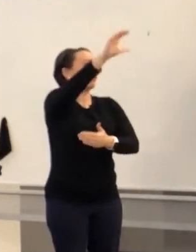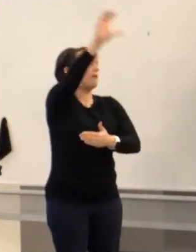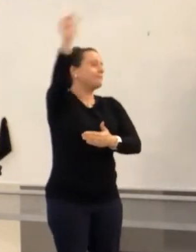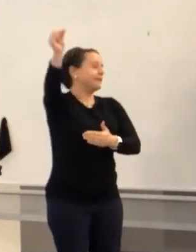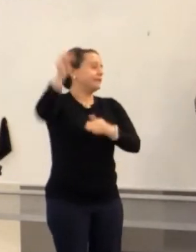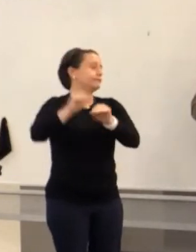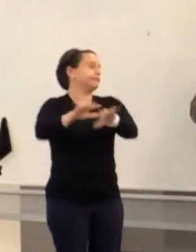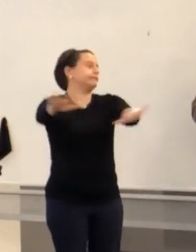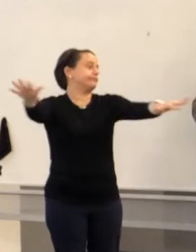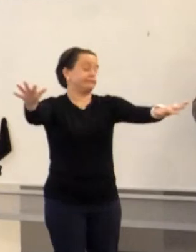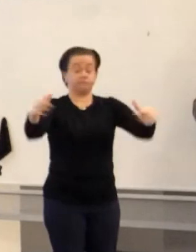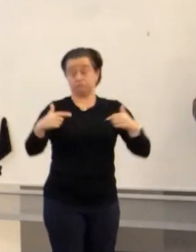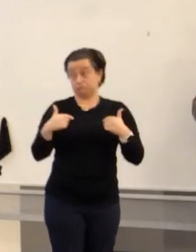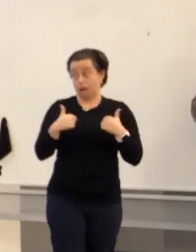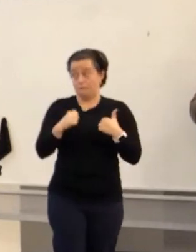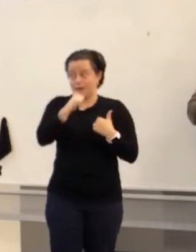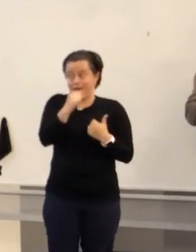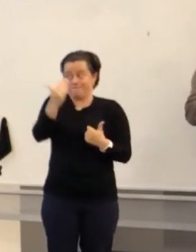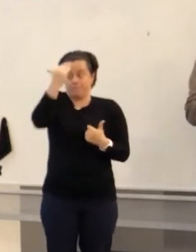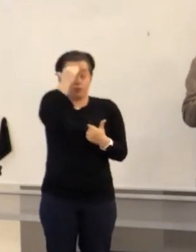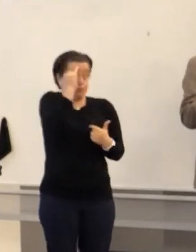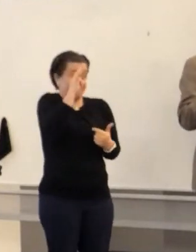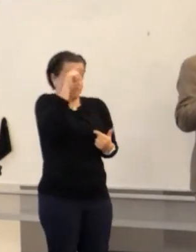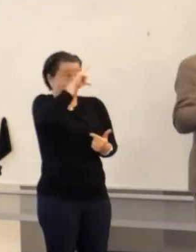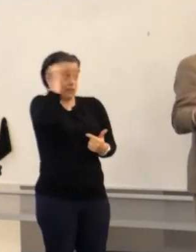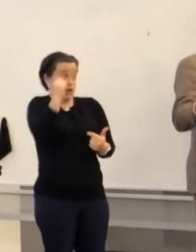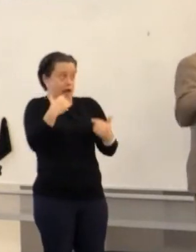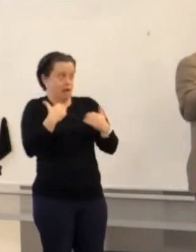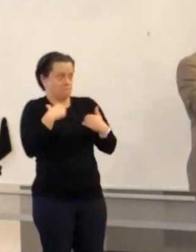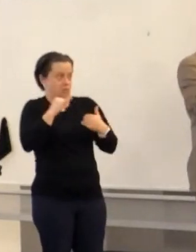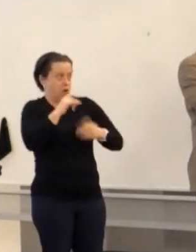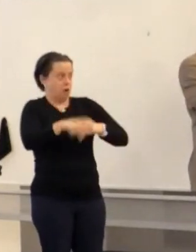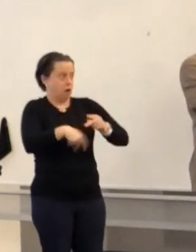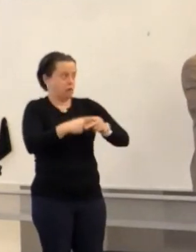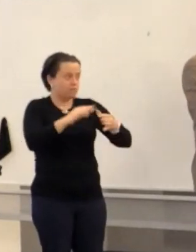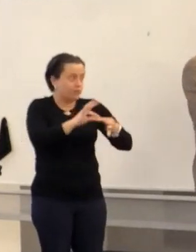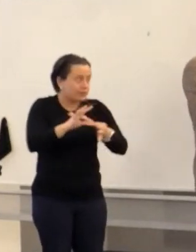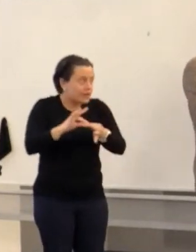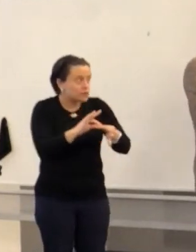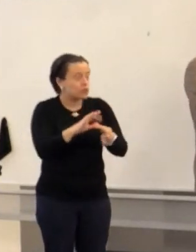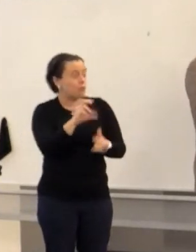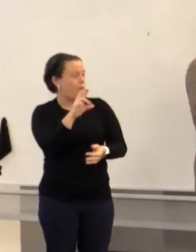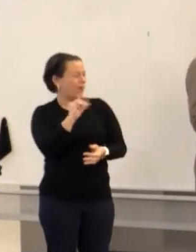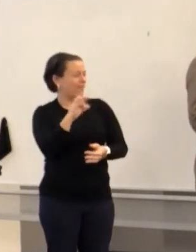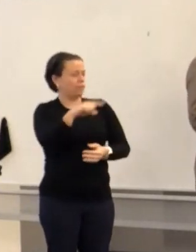and I don't know whether Gallaudet is ever involved in doing that or if everything is done in house